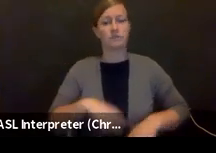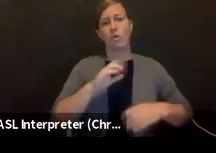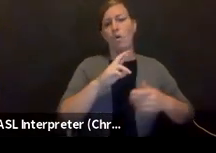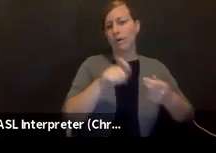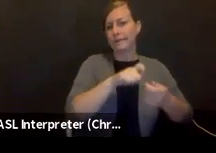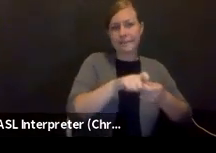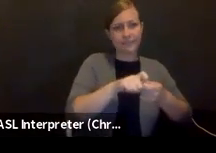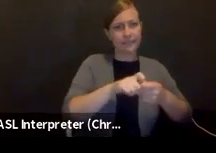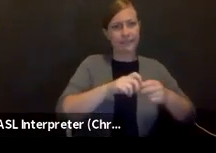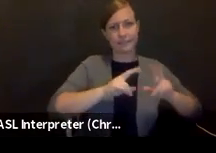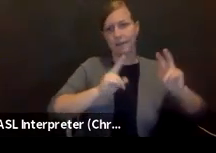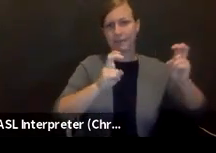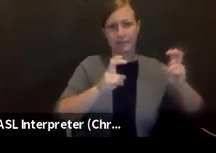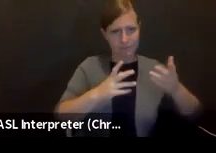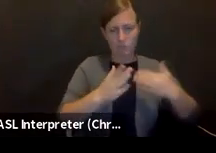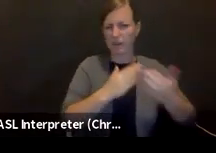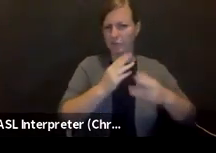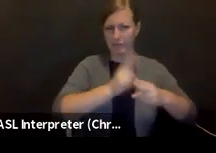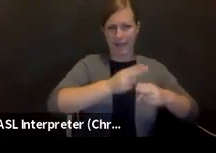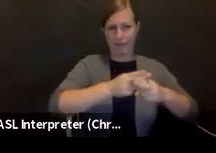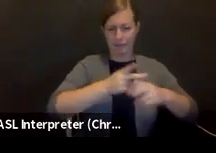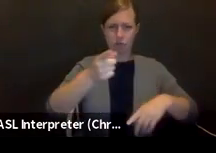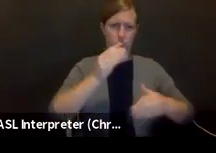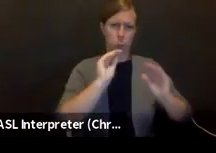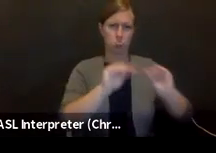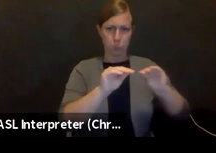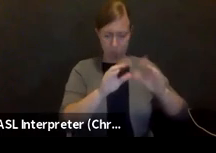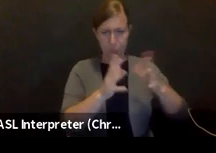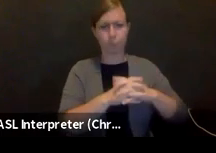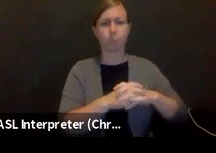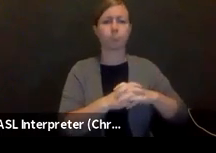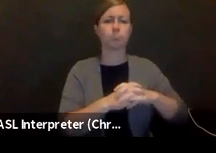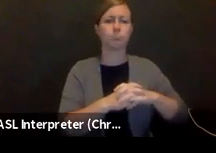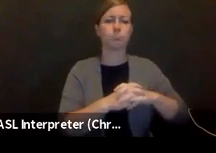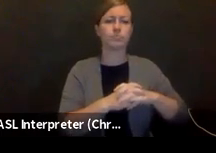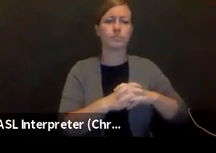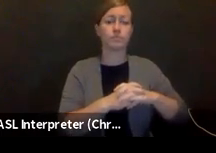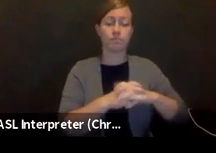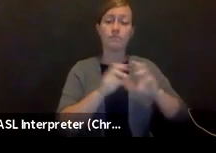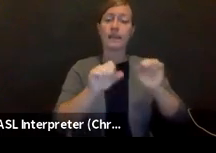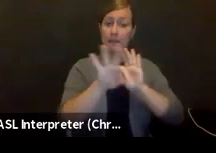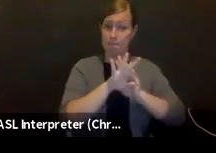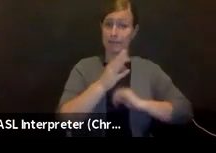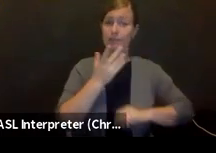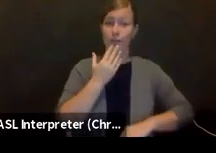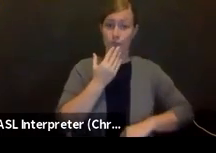ESD 189 - Amy Colburn: Topic, but you want to title it whatever makes sense for you and your students. You can also color code things. So if you're someone that